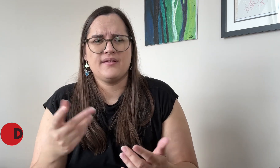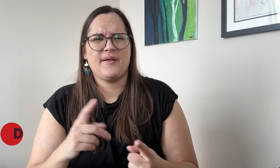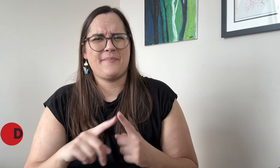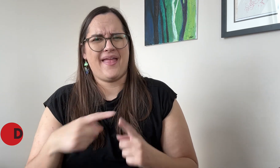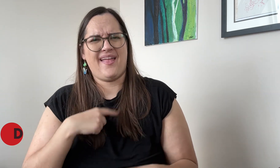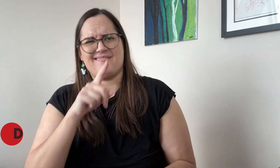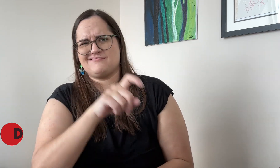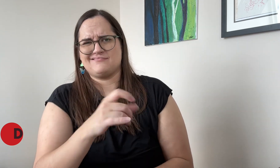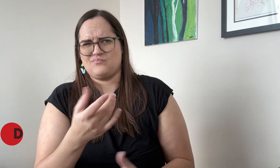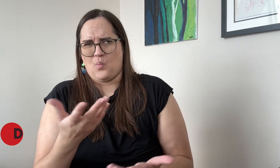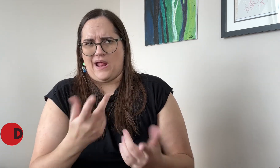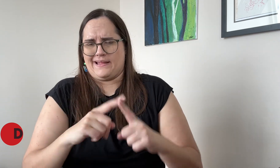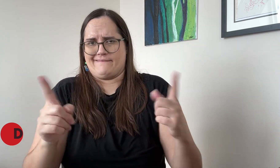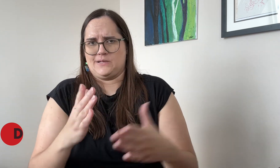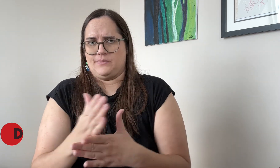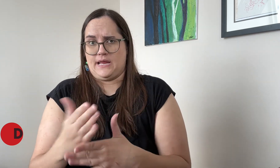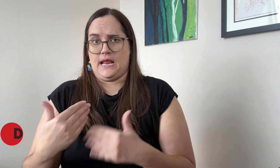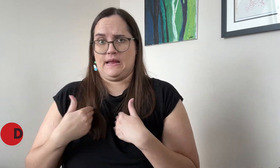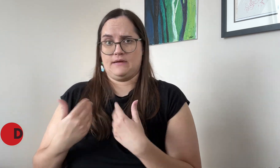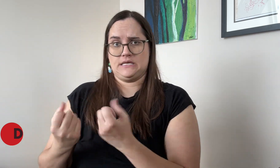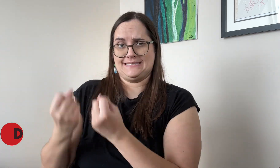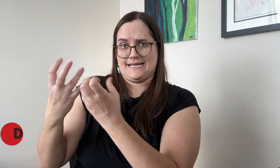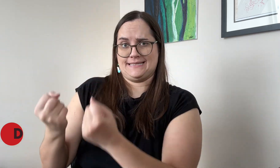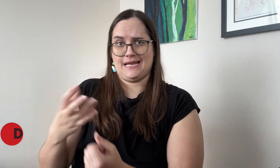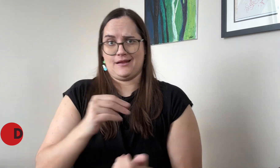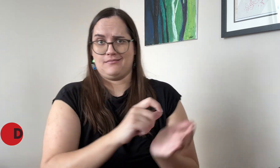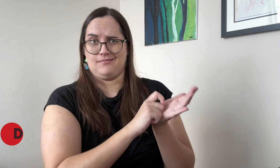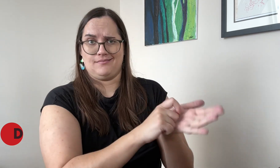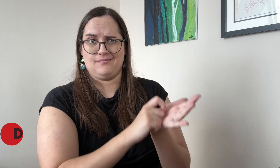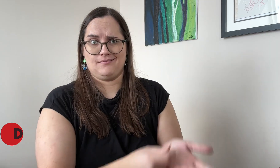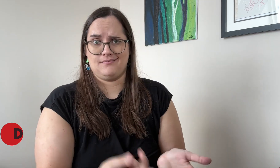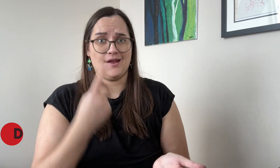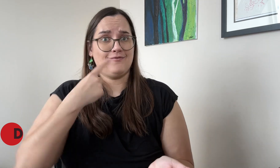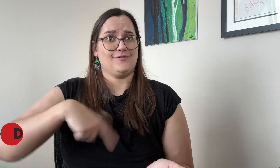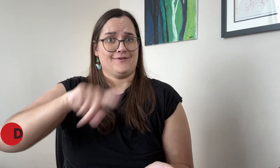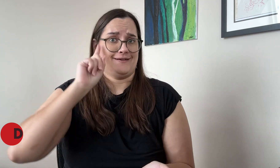a sign language interpreter and writing notes back and